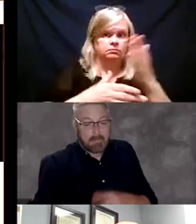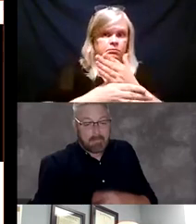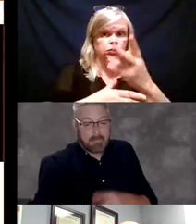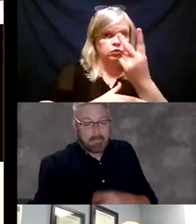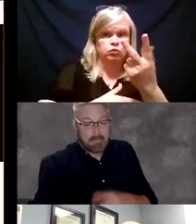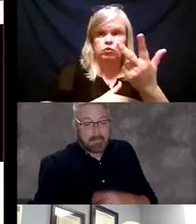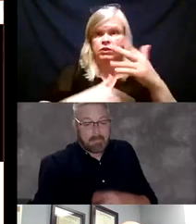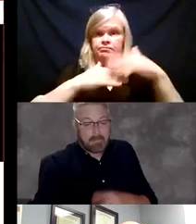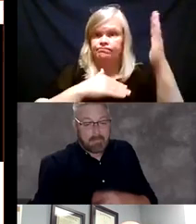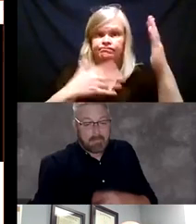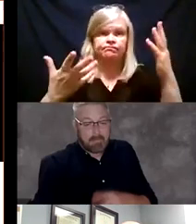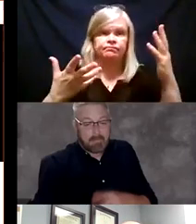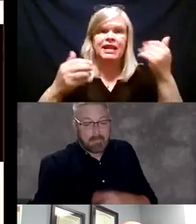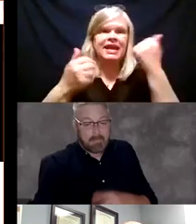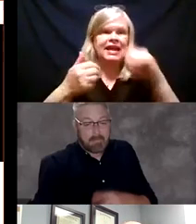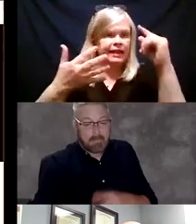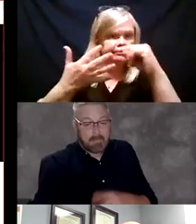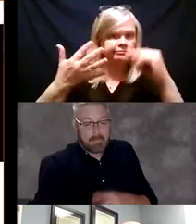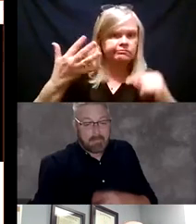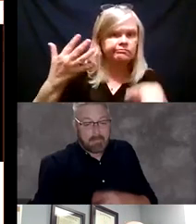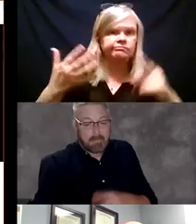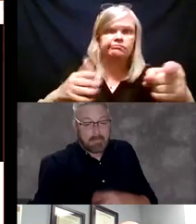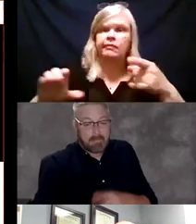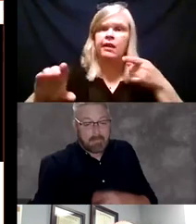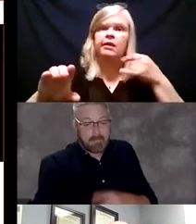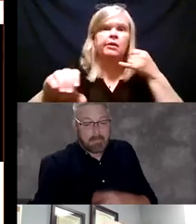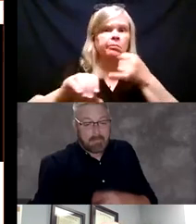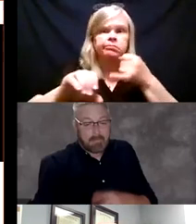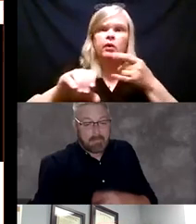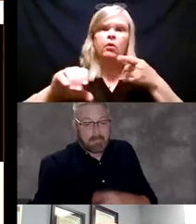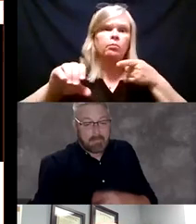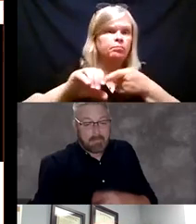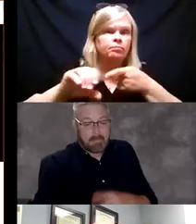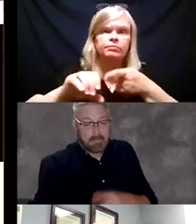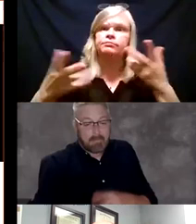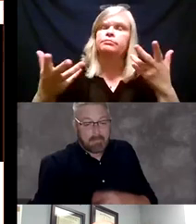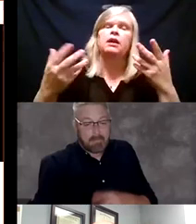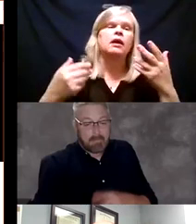ACTS LISTED. SO PENETRATION INTO THE VAGINA